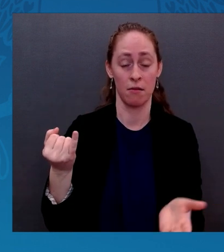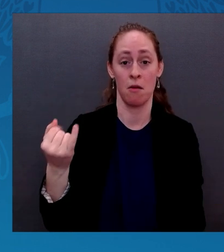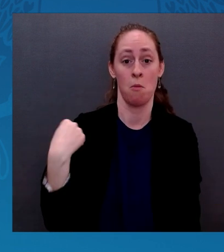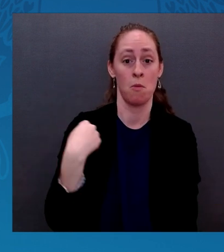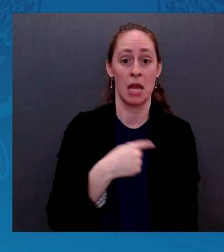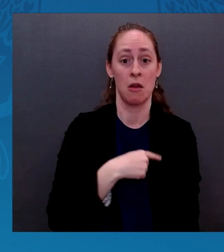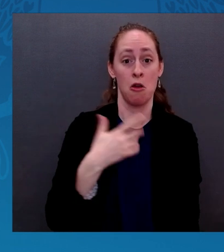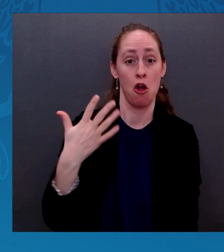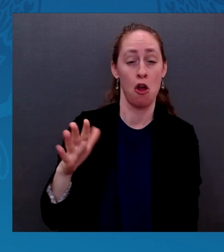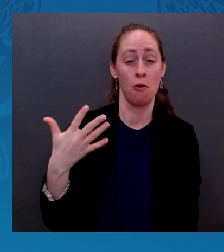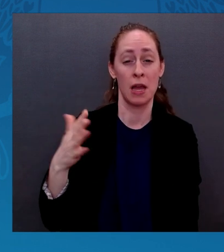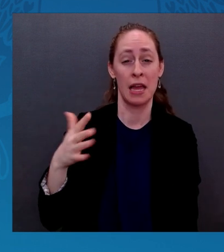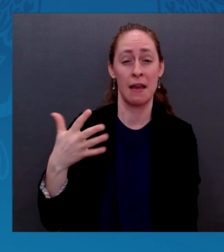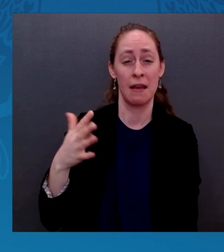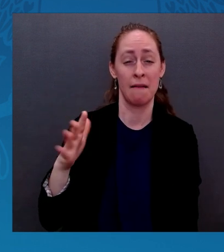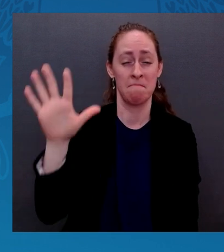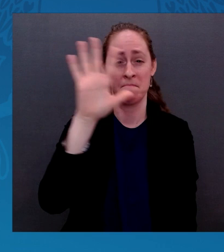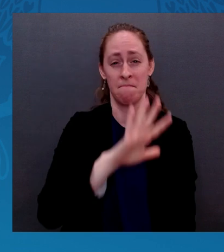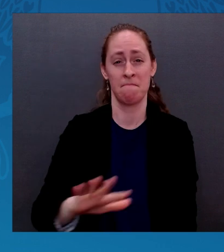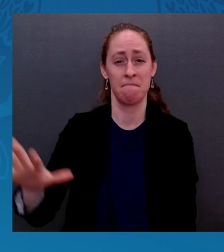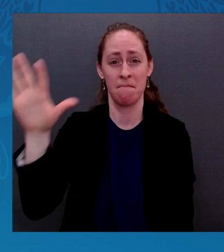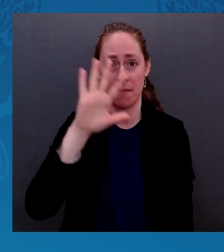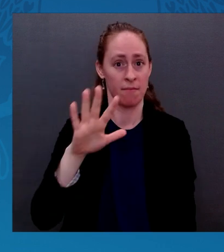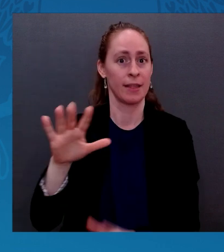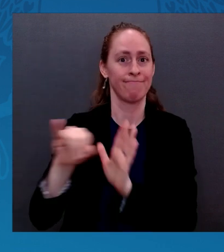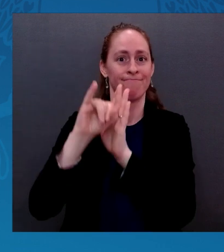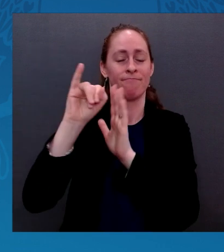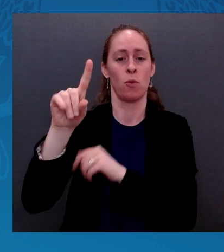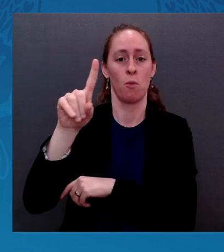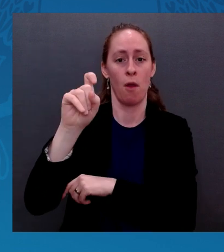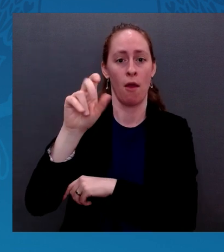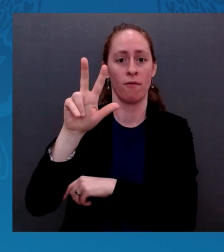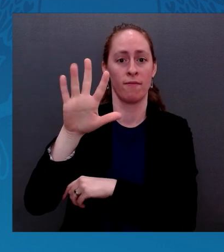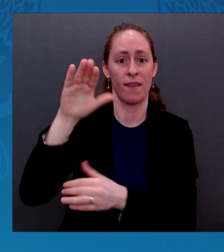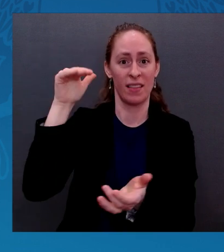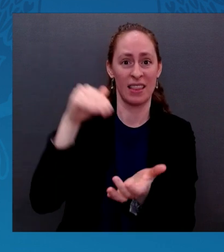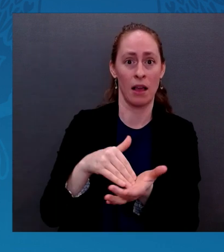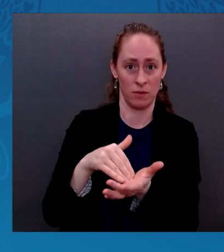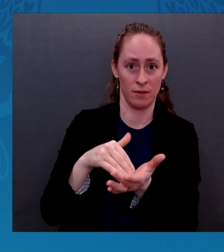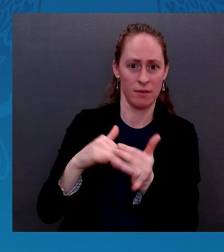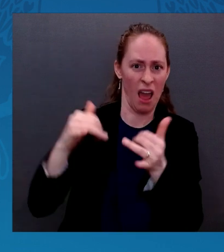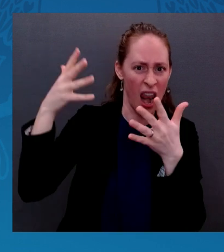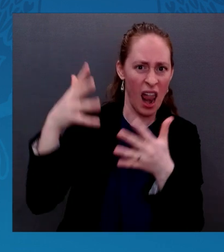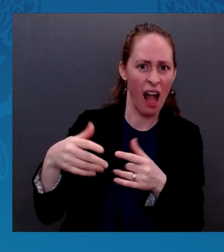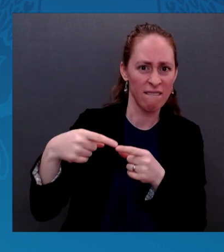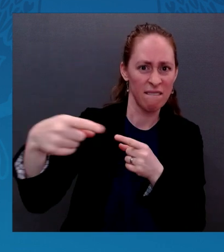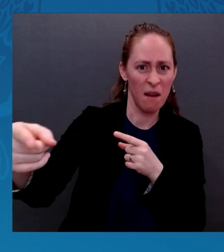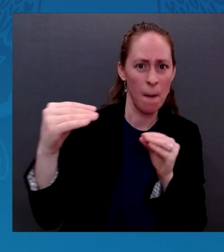And as you know, this is not an inexpensive problem in tackling. It will require all levels of government working together.